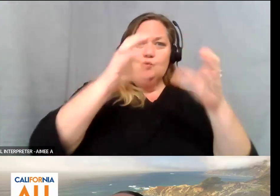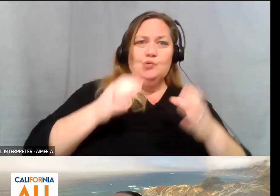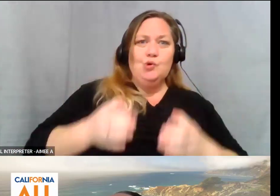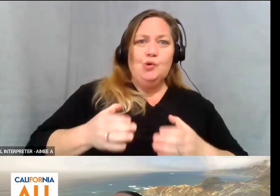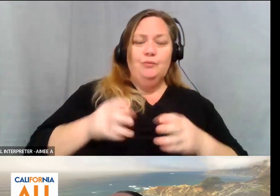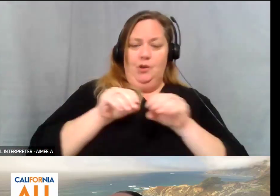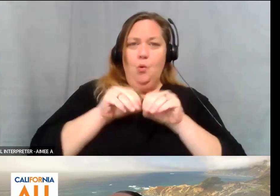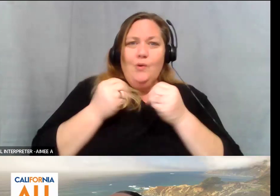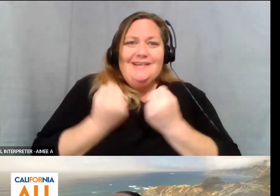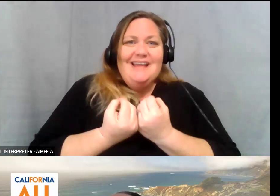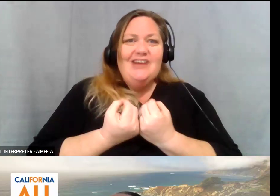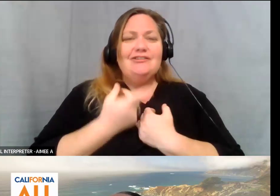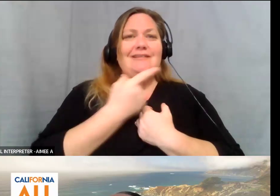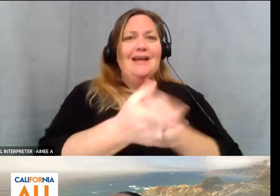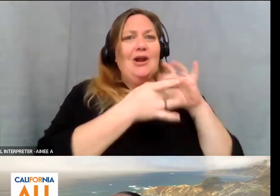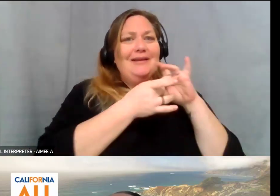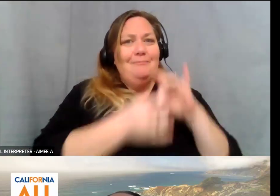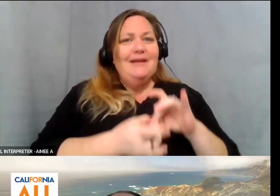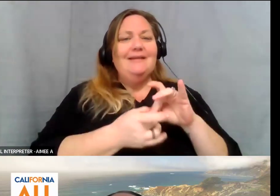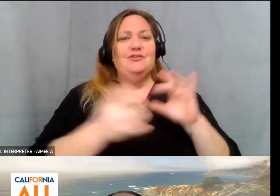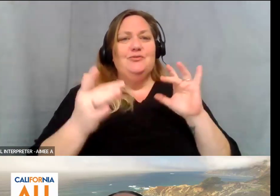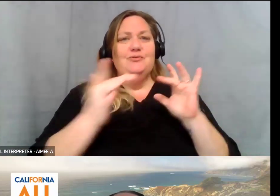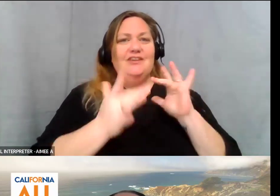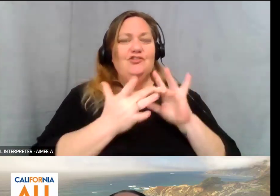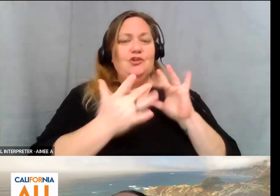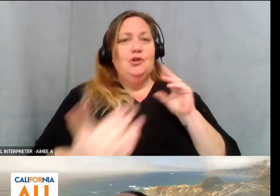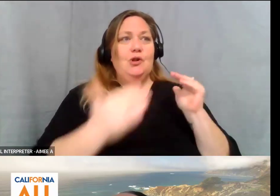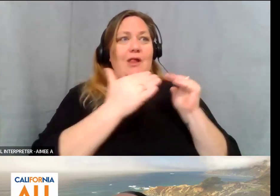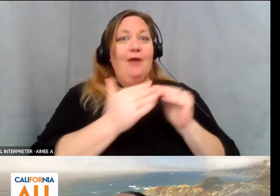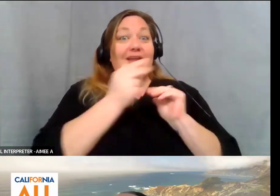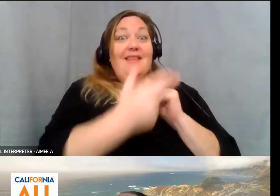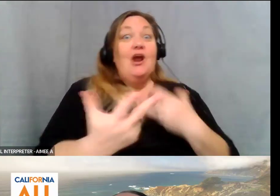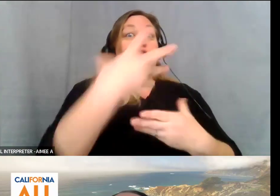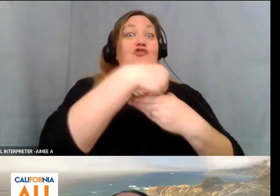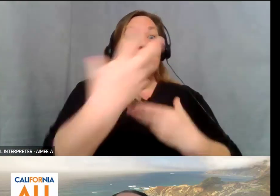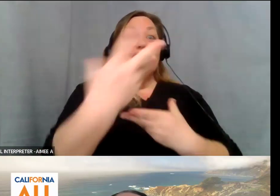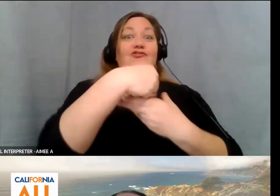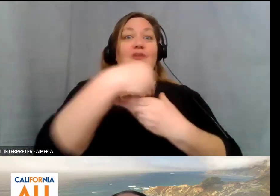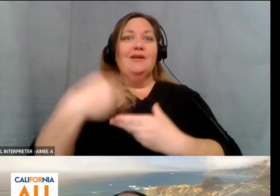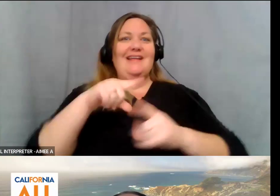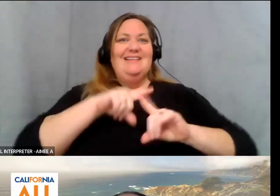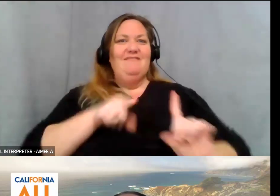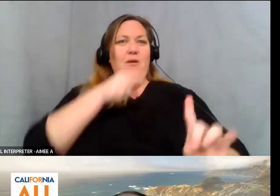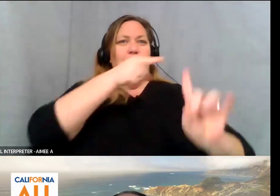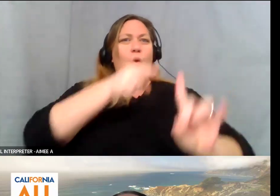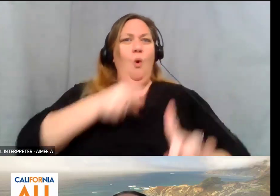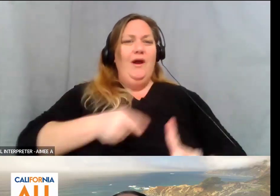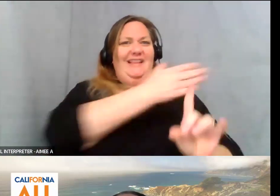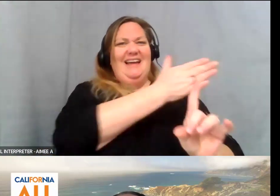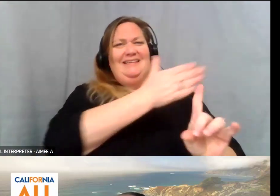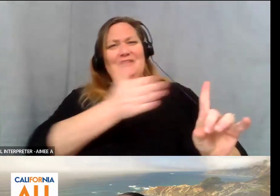to digital equity, that may be jumping in at a different point in the continuum over the last